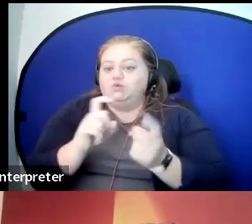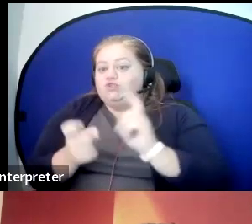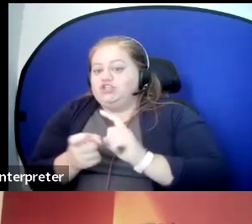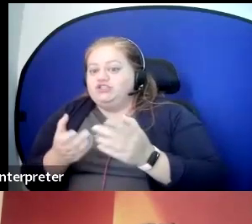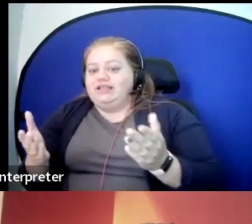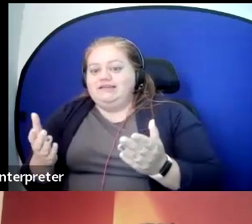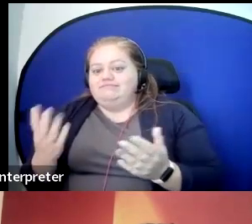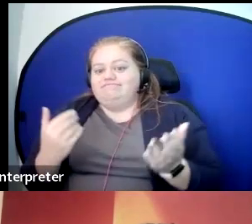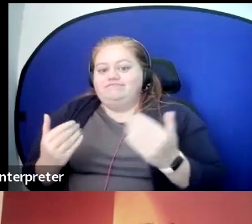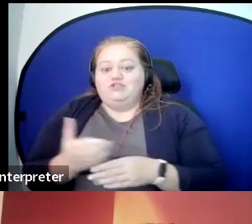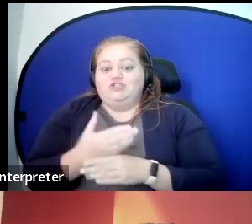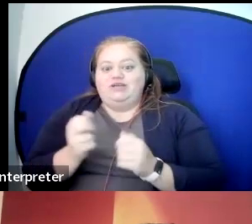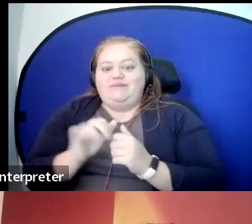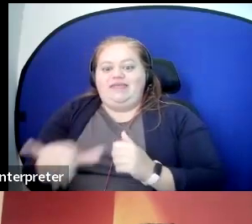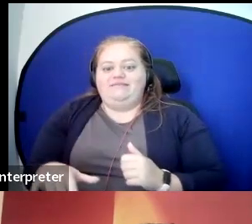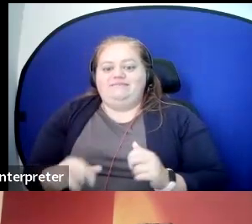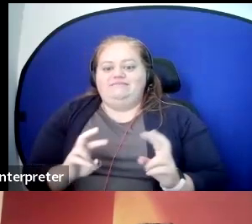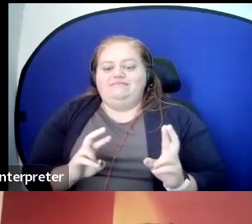Let's just leave a couple of minutes for that before we close.